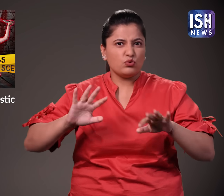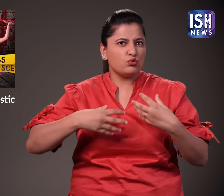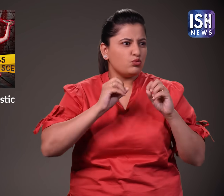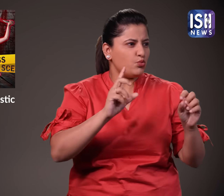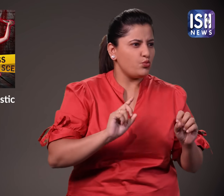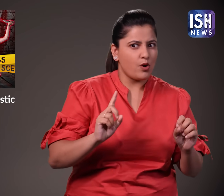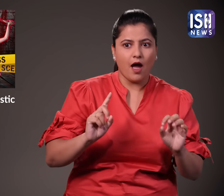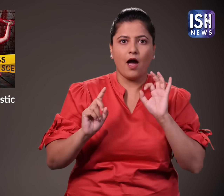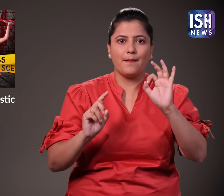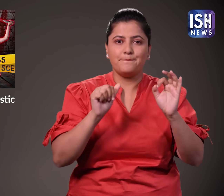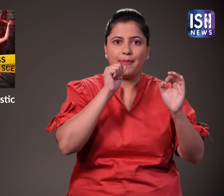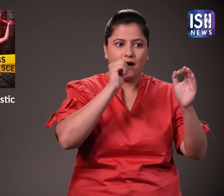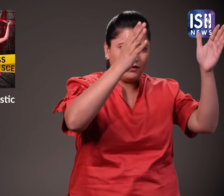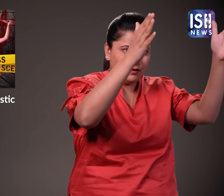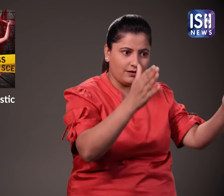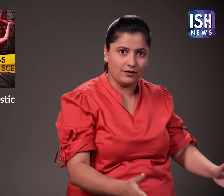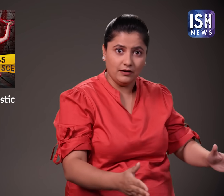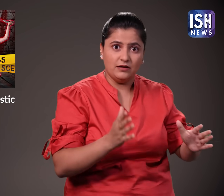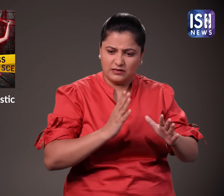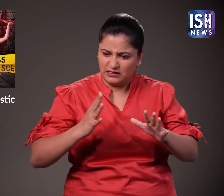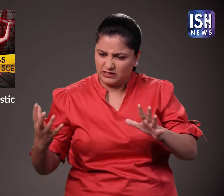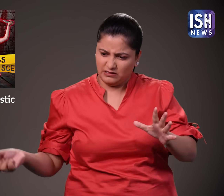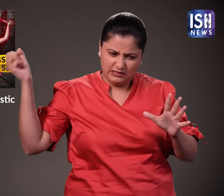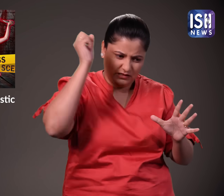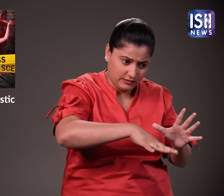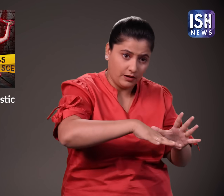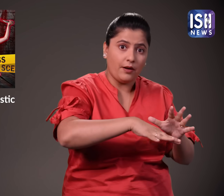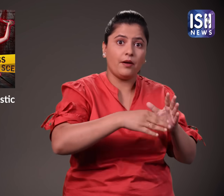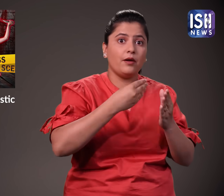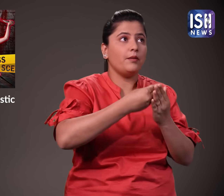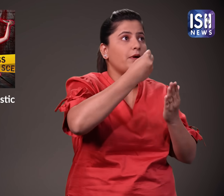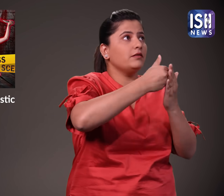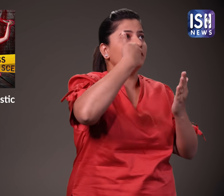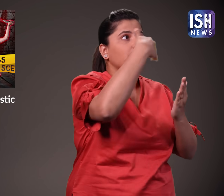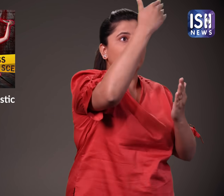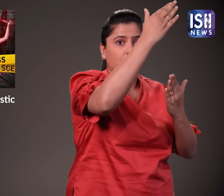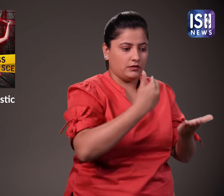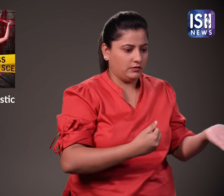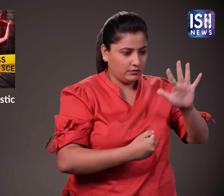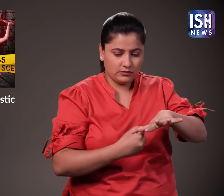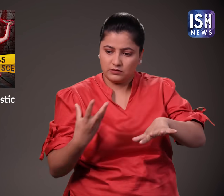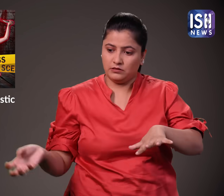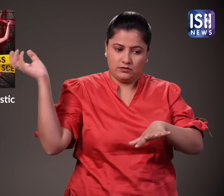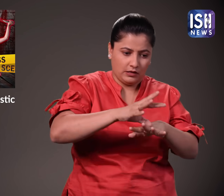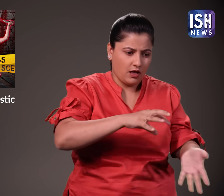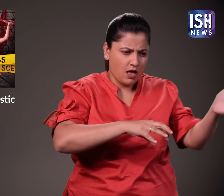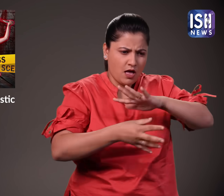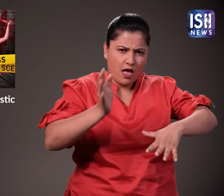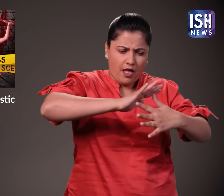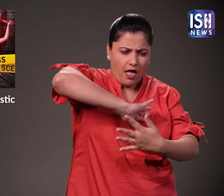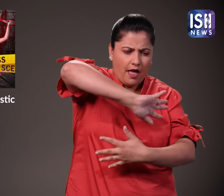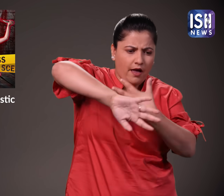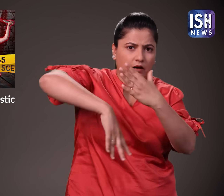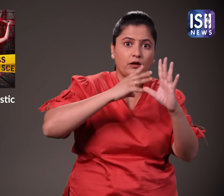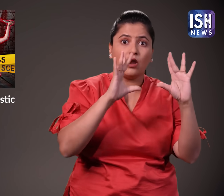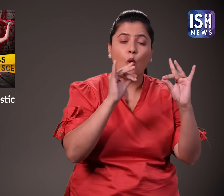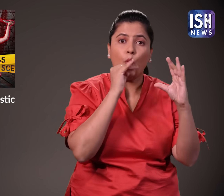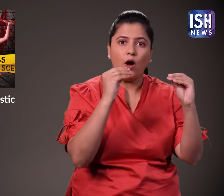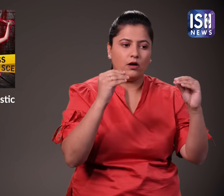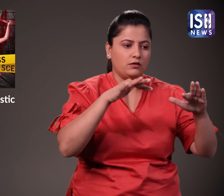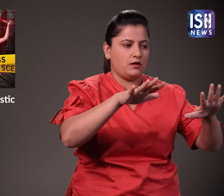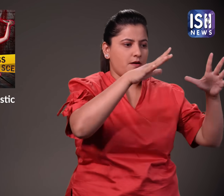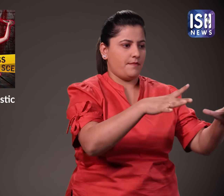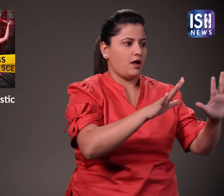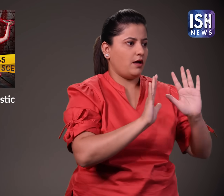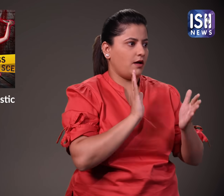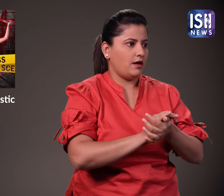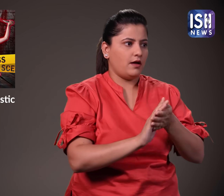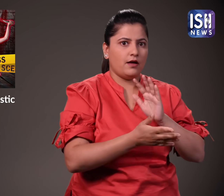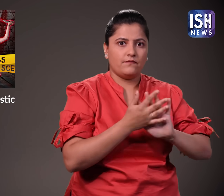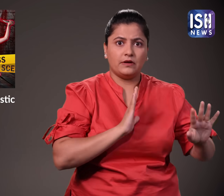The two then placed the body parts inside a large drum and filled it with cement.